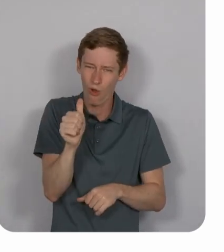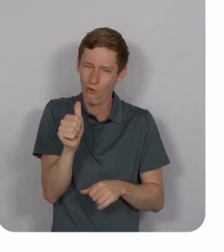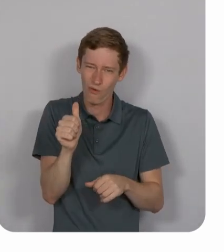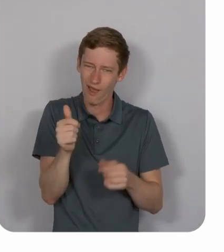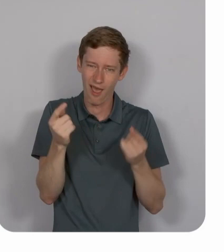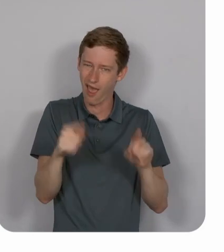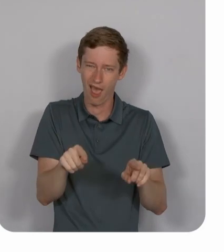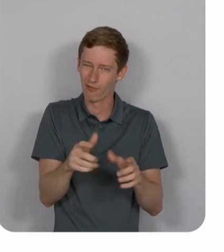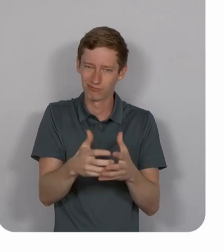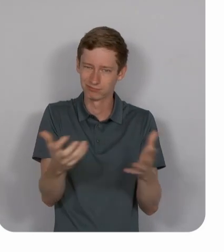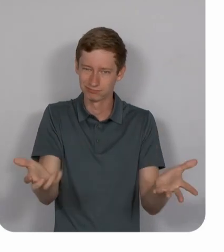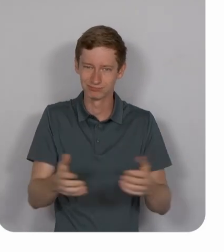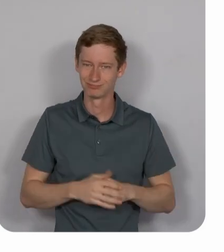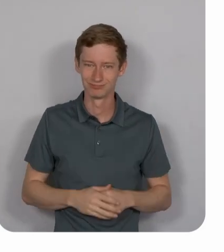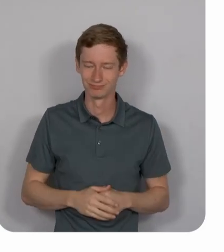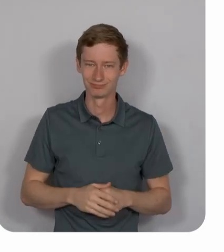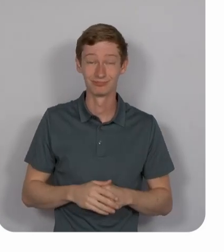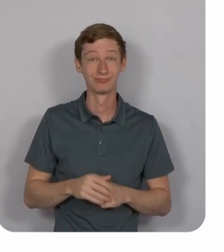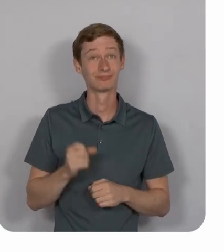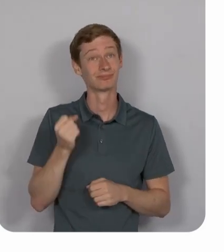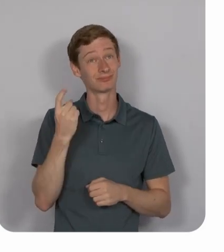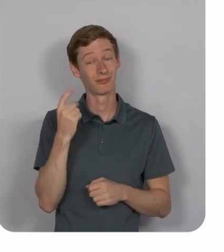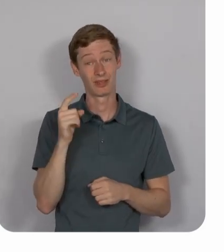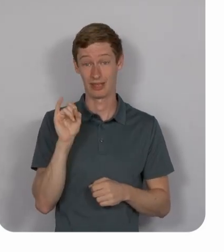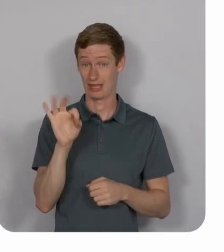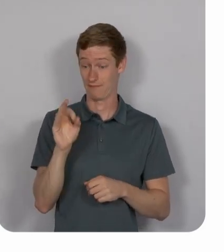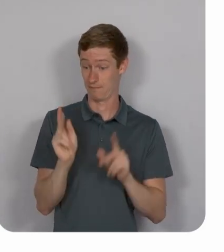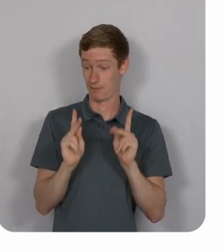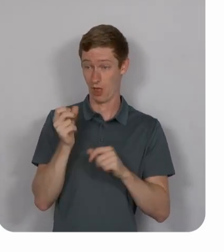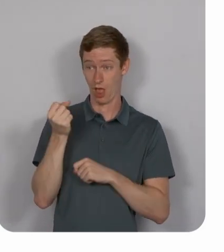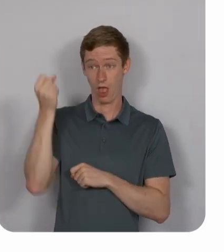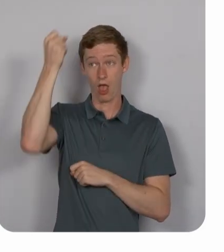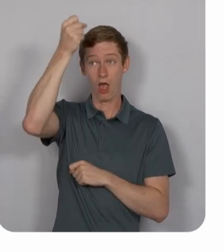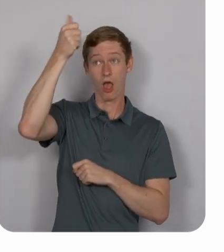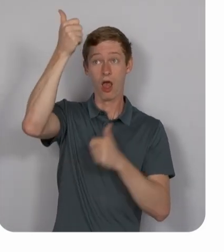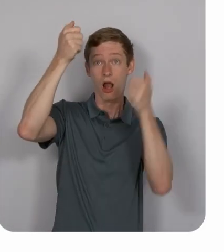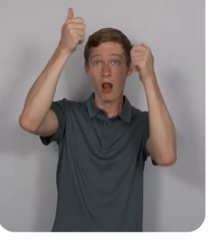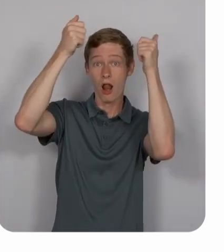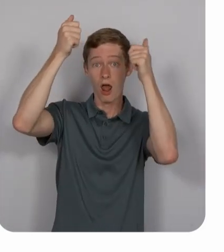It's tiring for users to hold their controllers above their head for long periods of time.